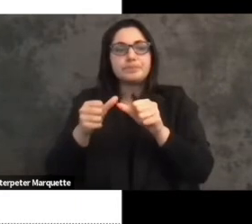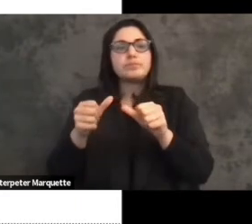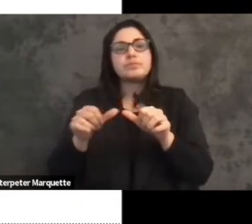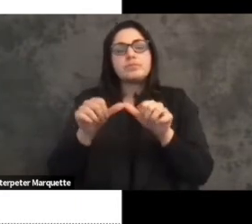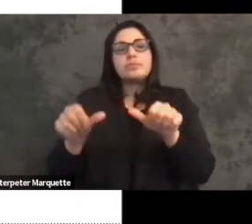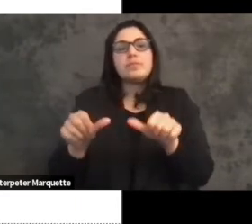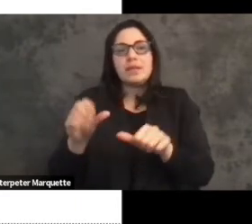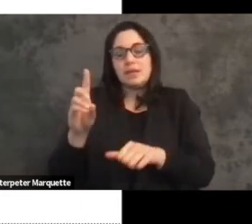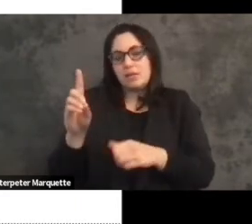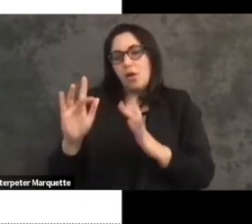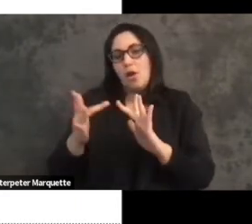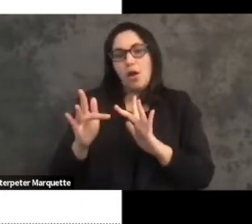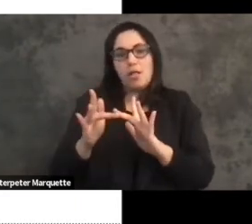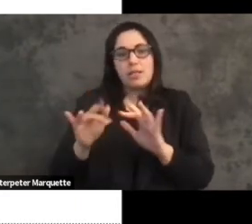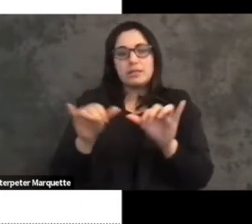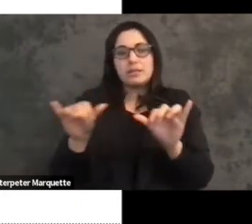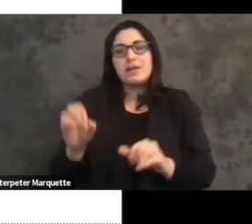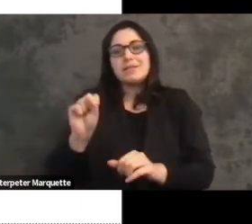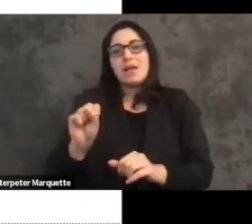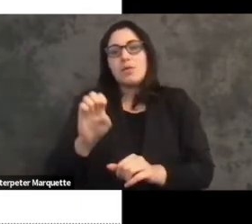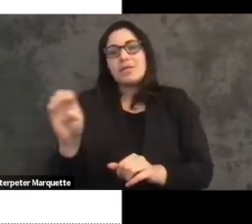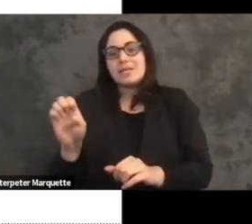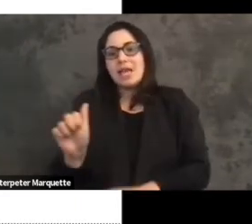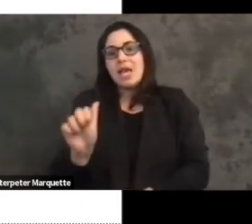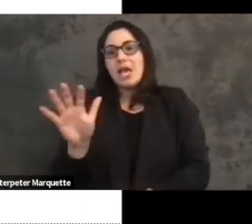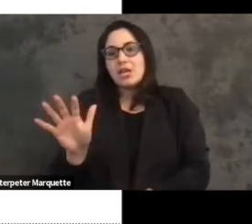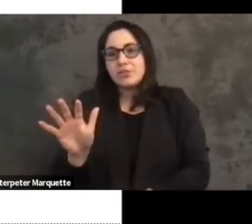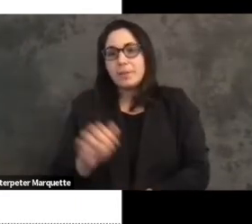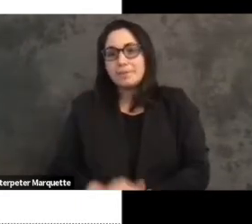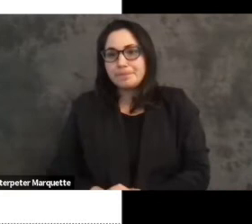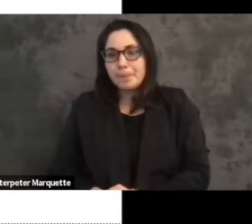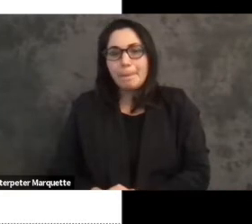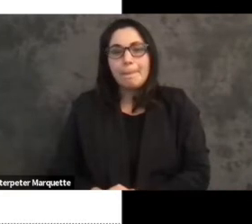insights into impactful products and services. Prior to the pandemic, her work has been focused